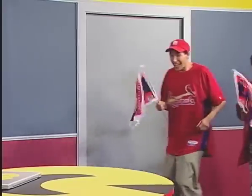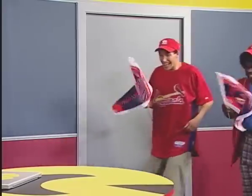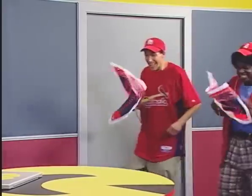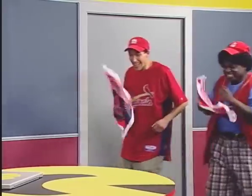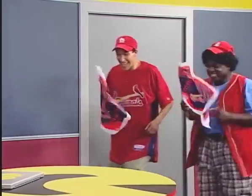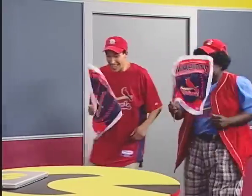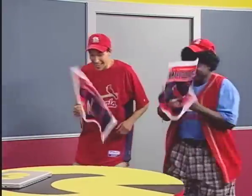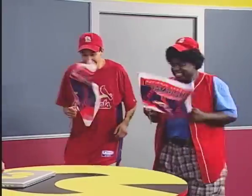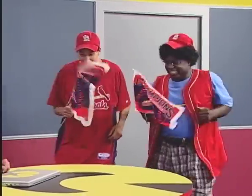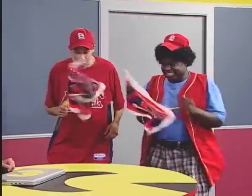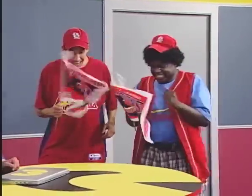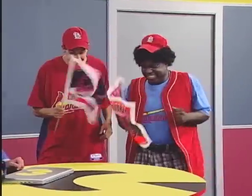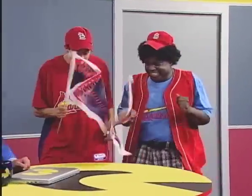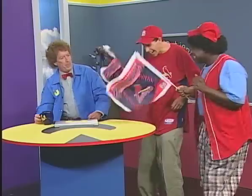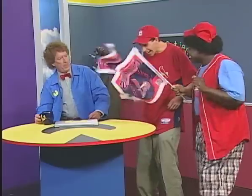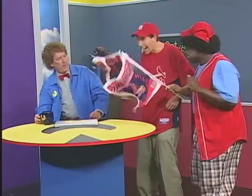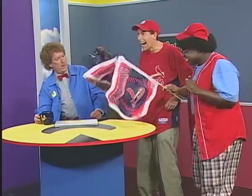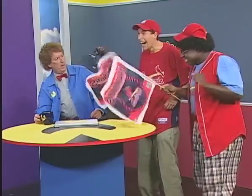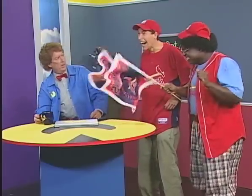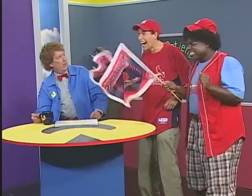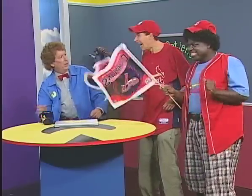[GIGGLING]